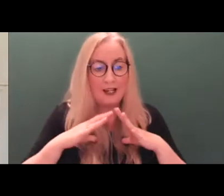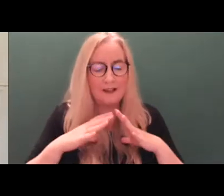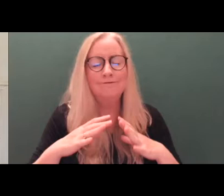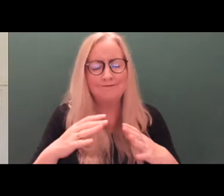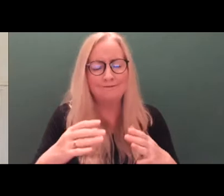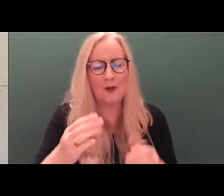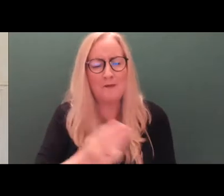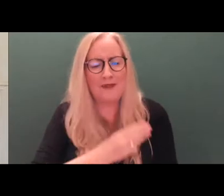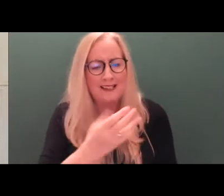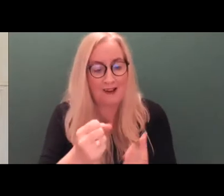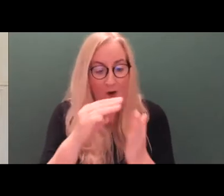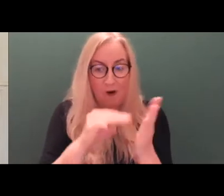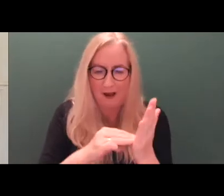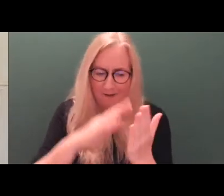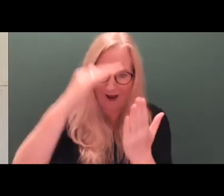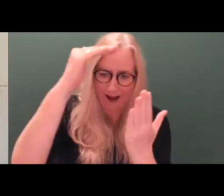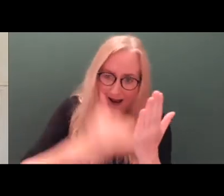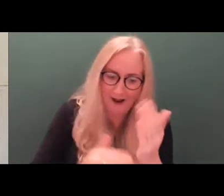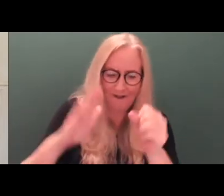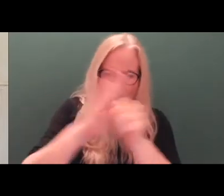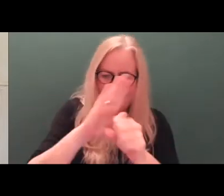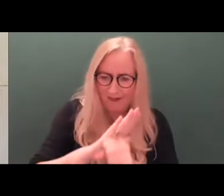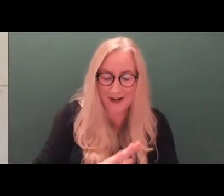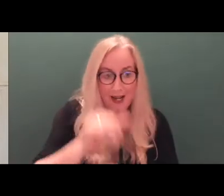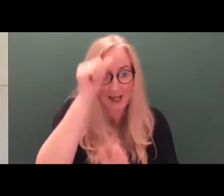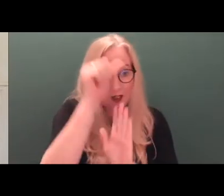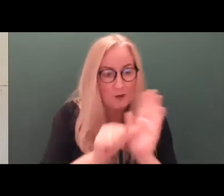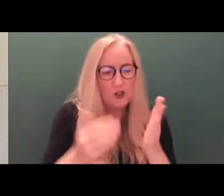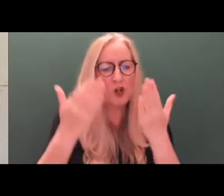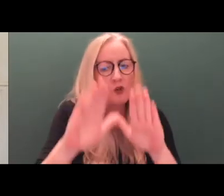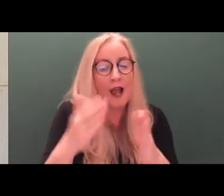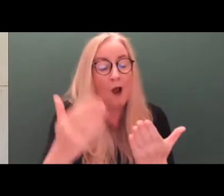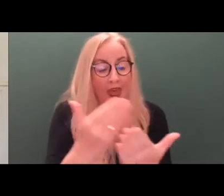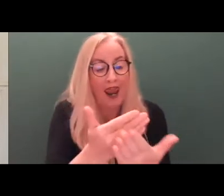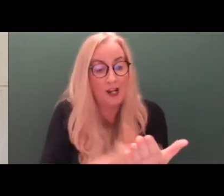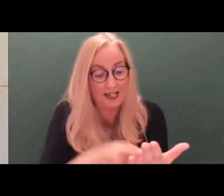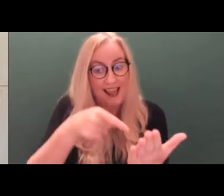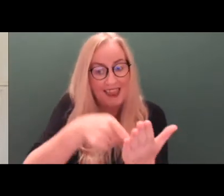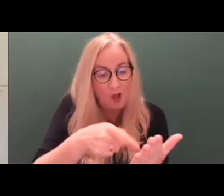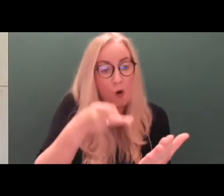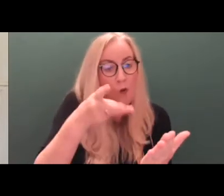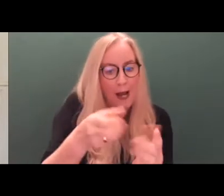programme packed full of experts who will outline how the legislation will impact how they work, and